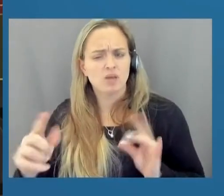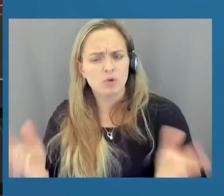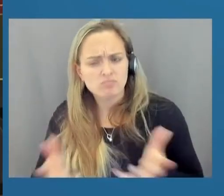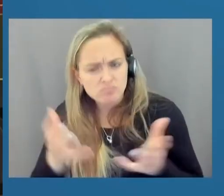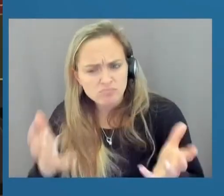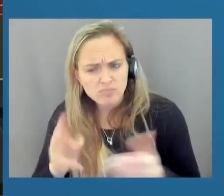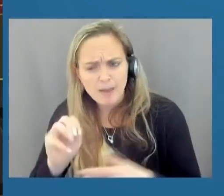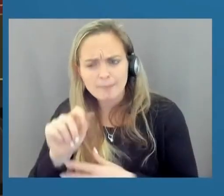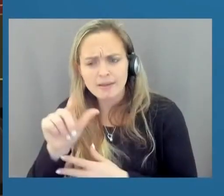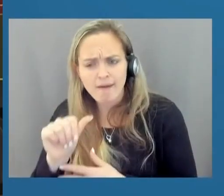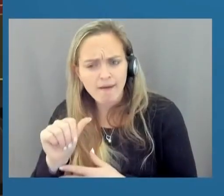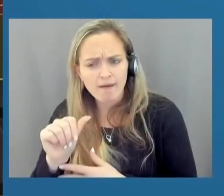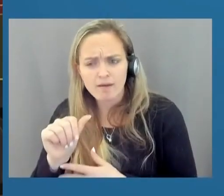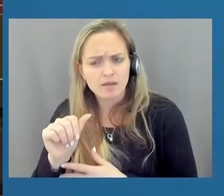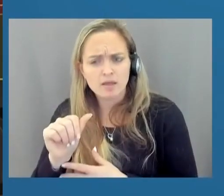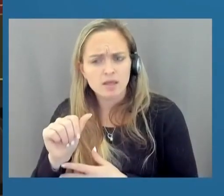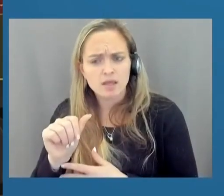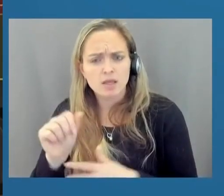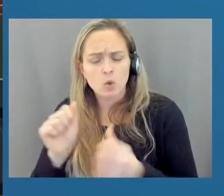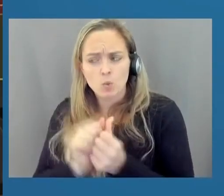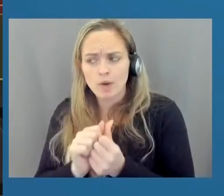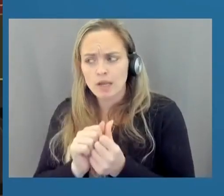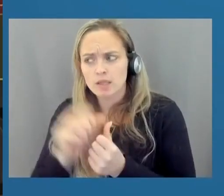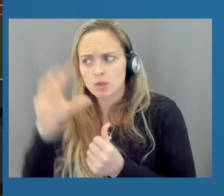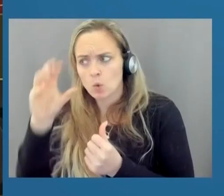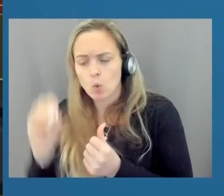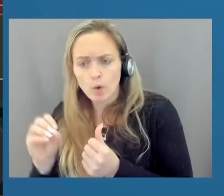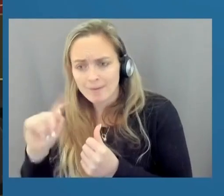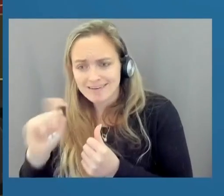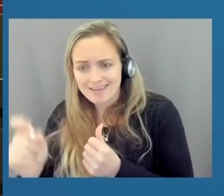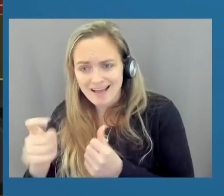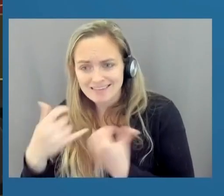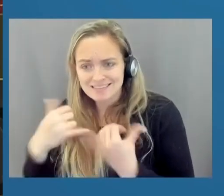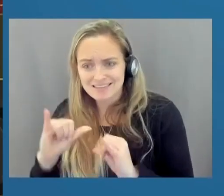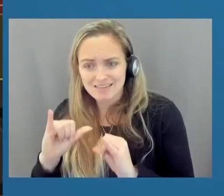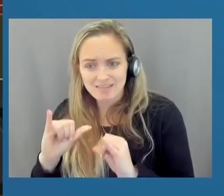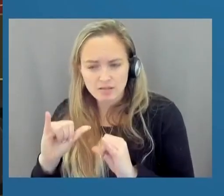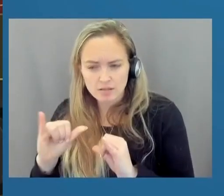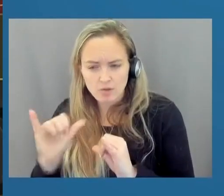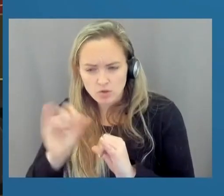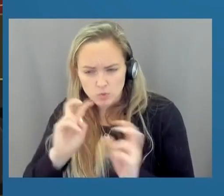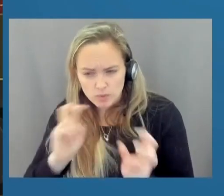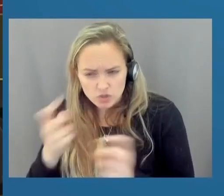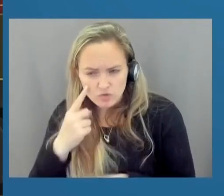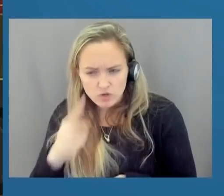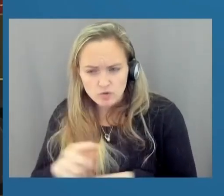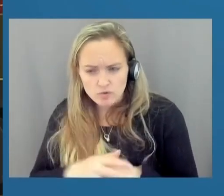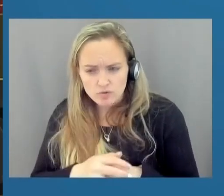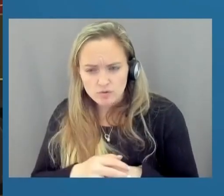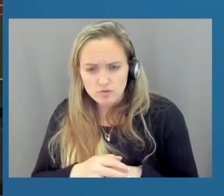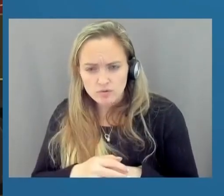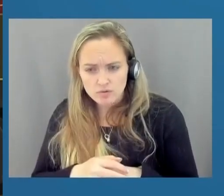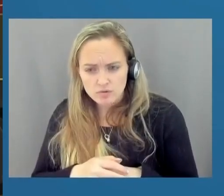and would corporate taxes also be a red line for you? Corporate tax increases. If it's